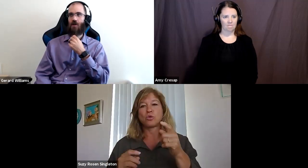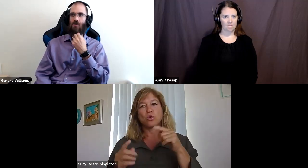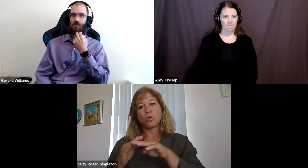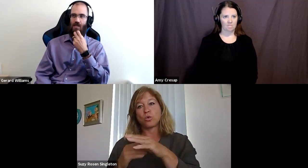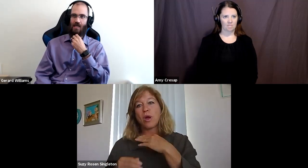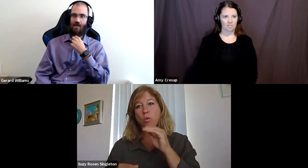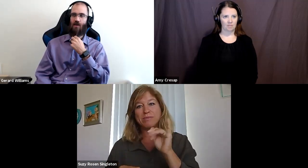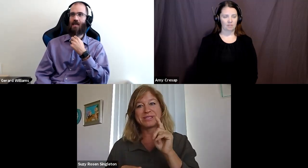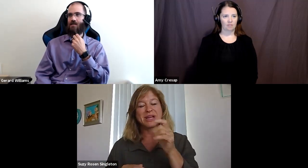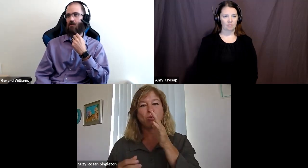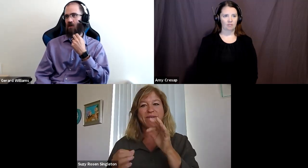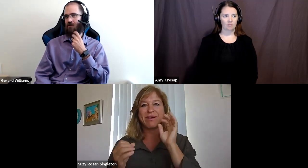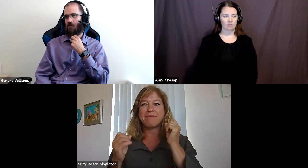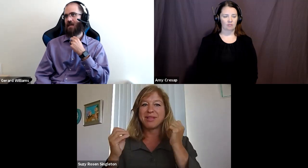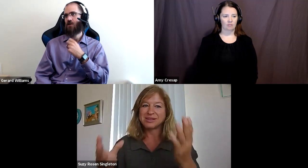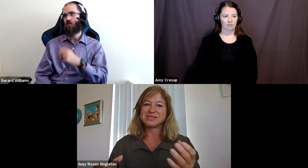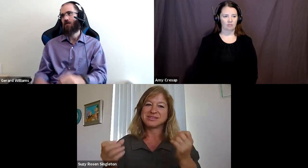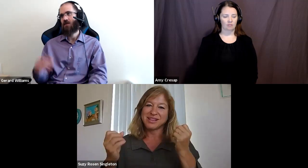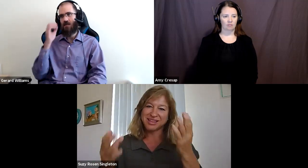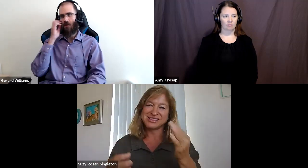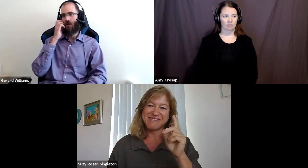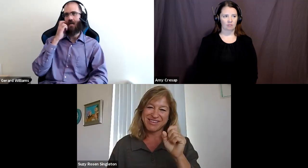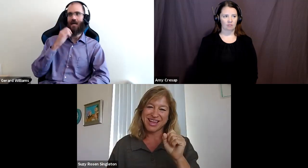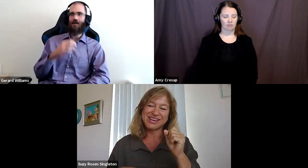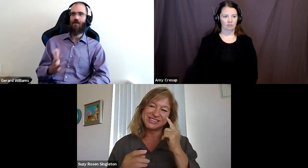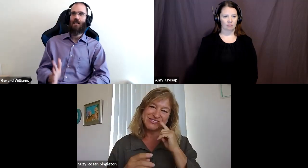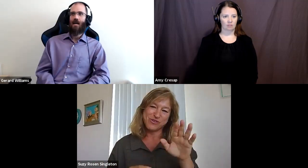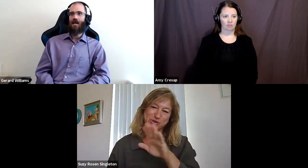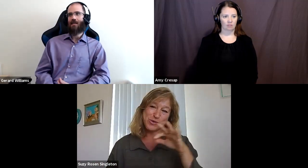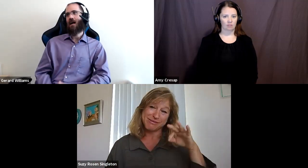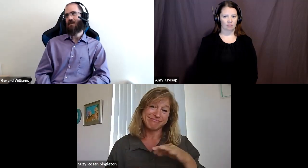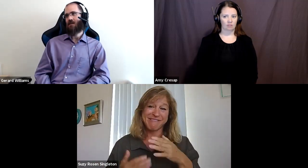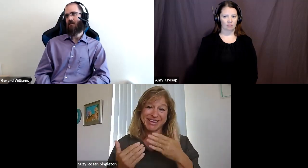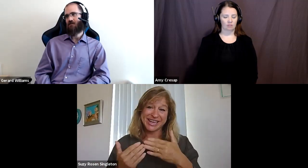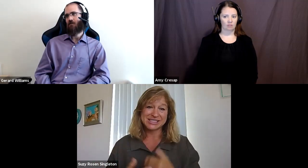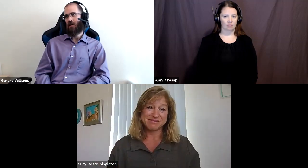interested in looking at some of our information, websites are are going to have lots of different